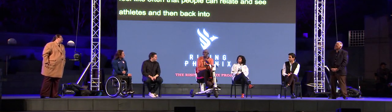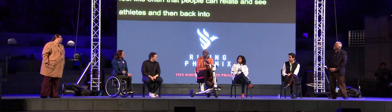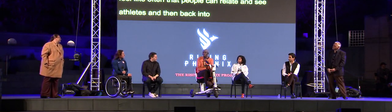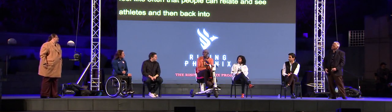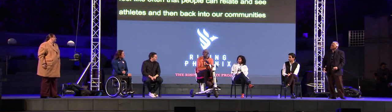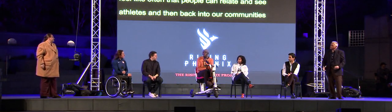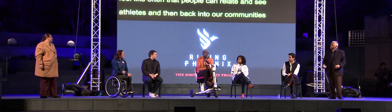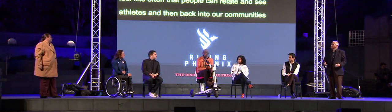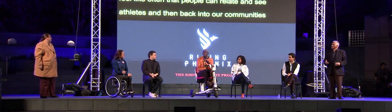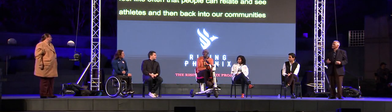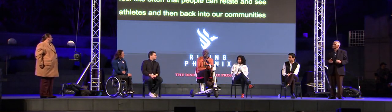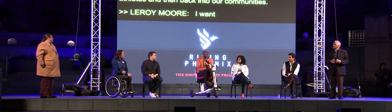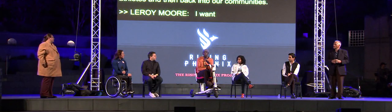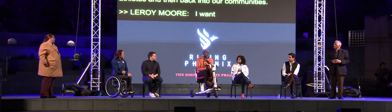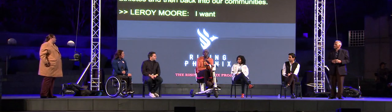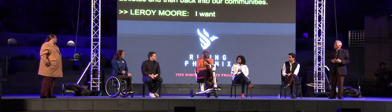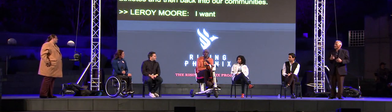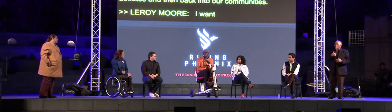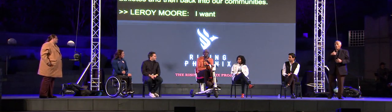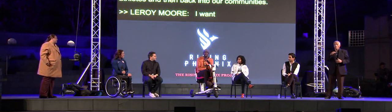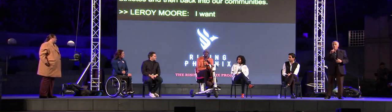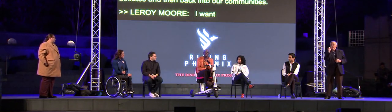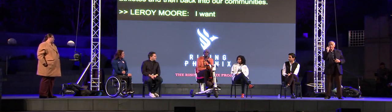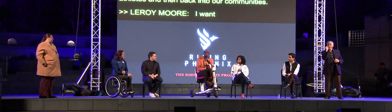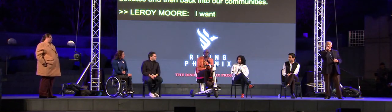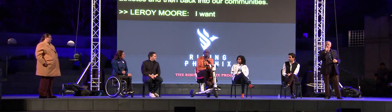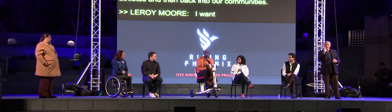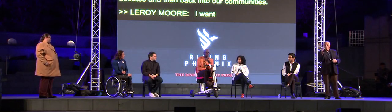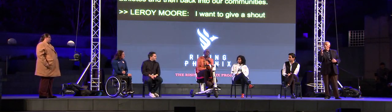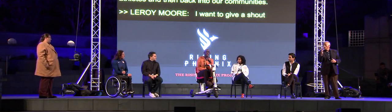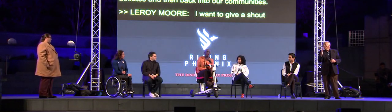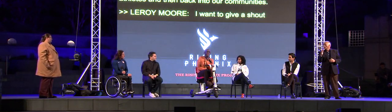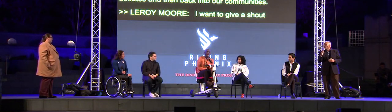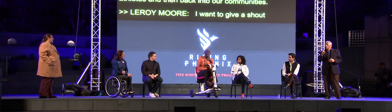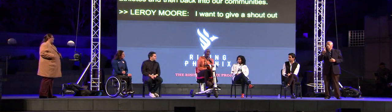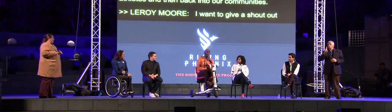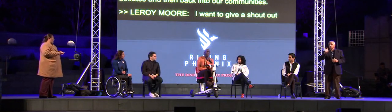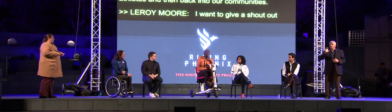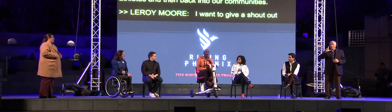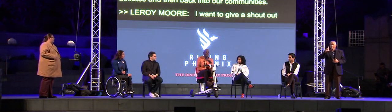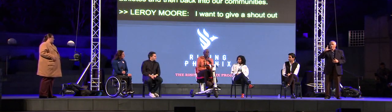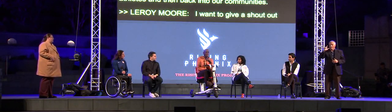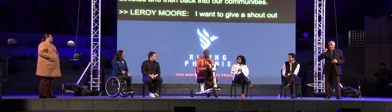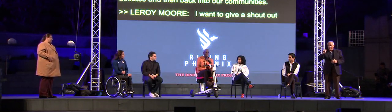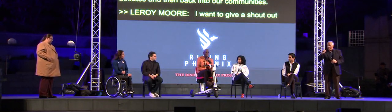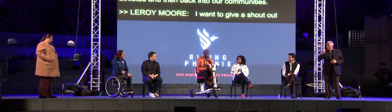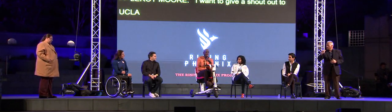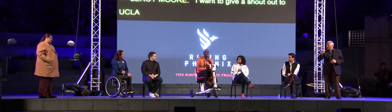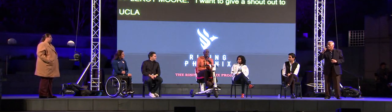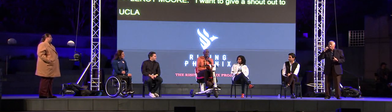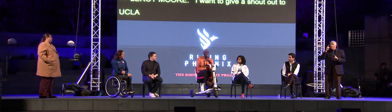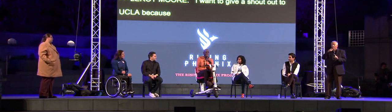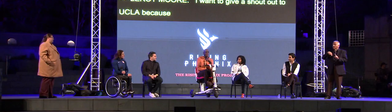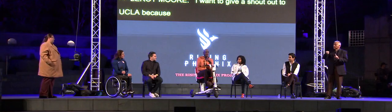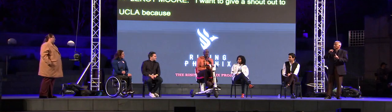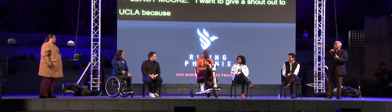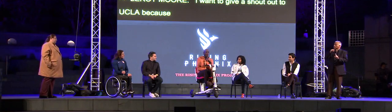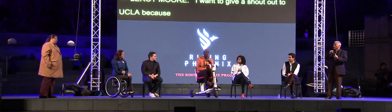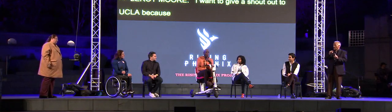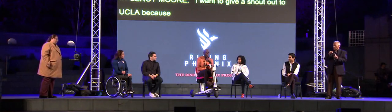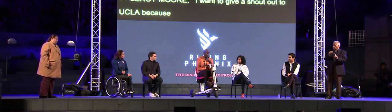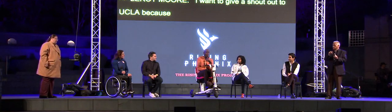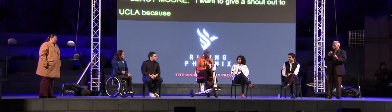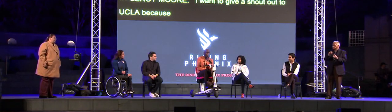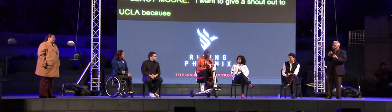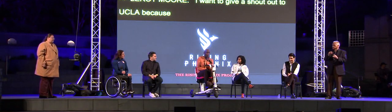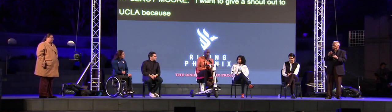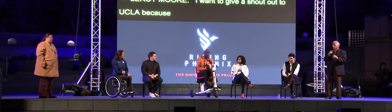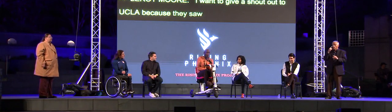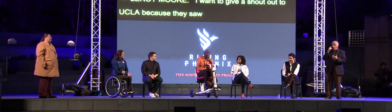I want to give a shout-out to UCLA, because they saw my work,